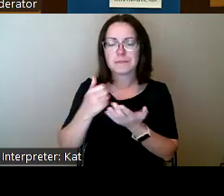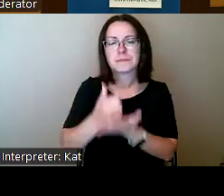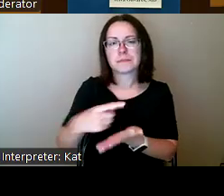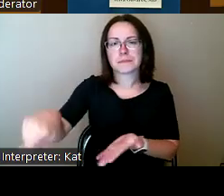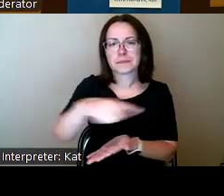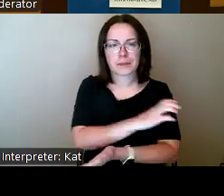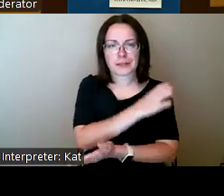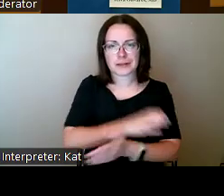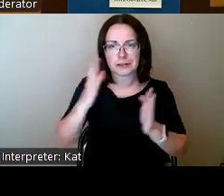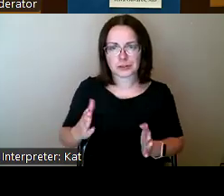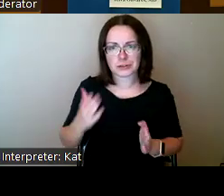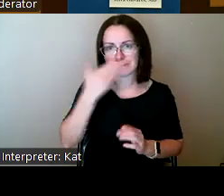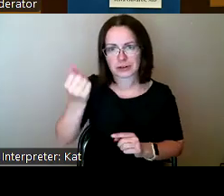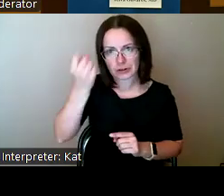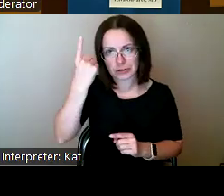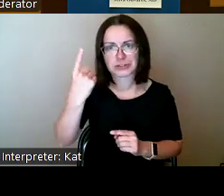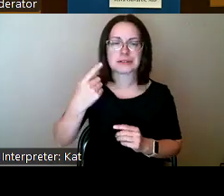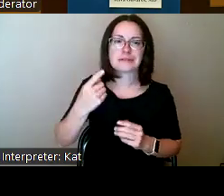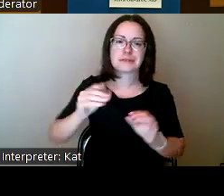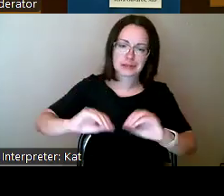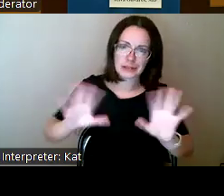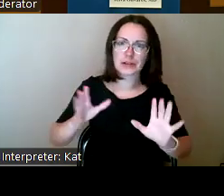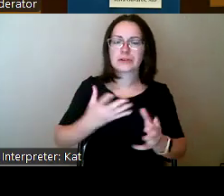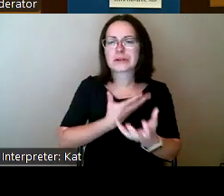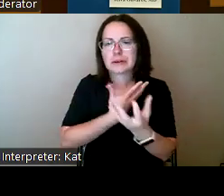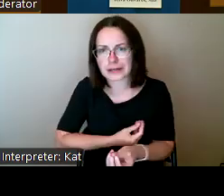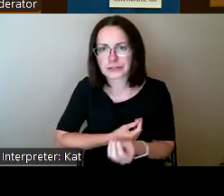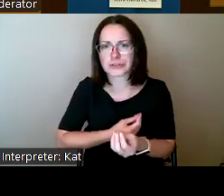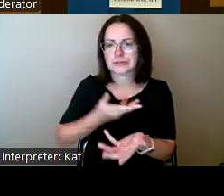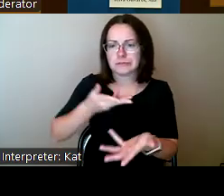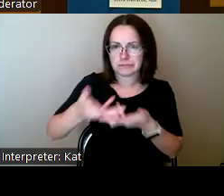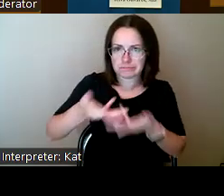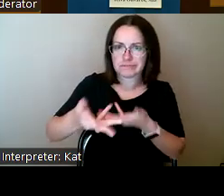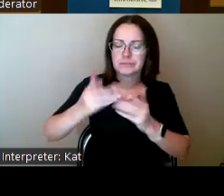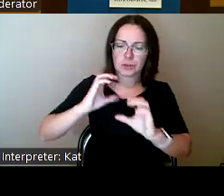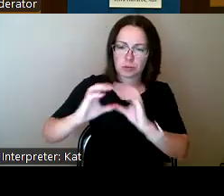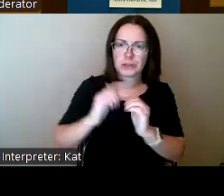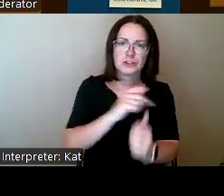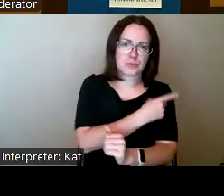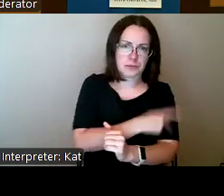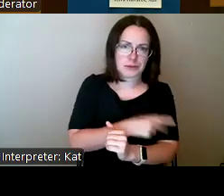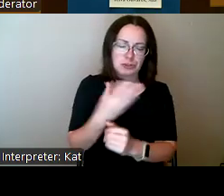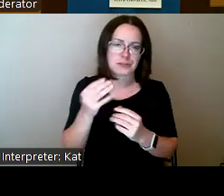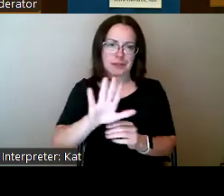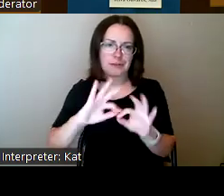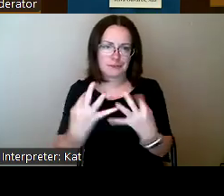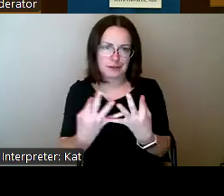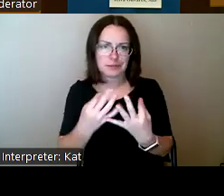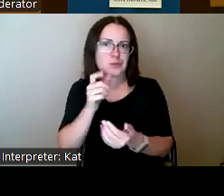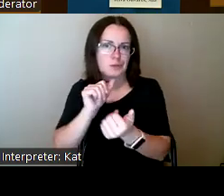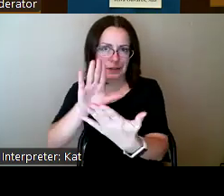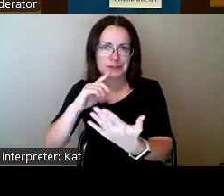clear compassionate communication with patients and families facing serious illnesses. In 2023,